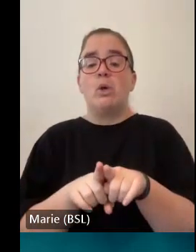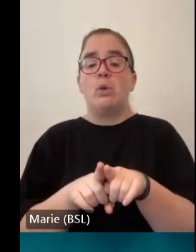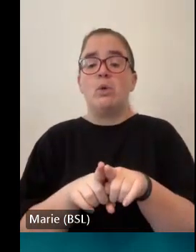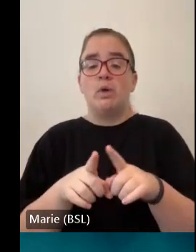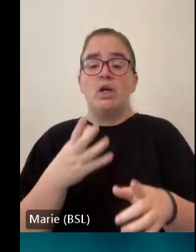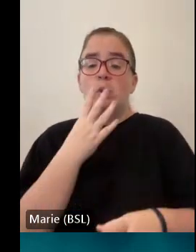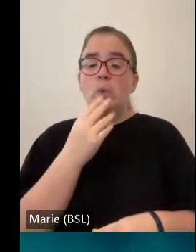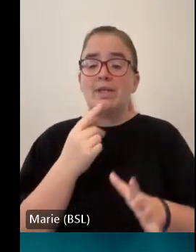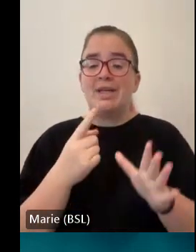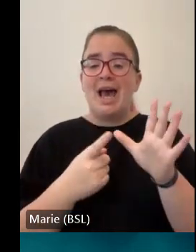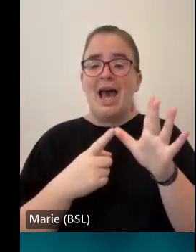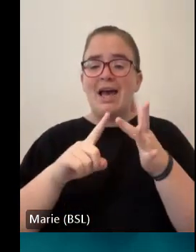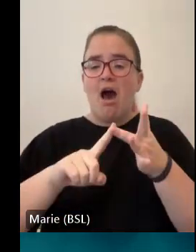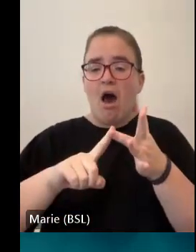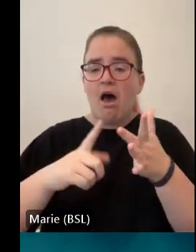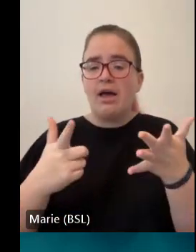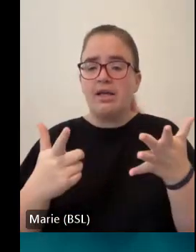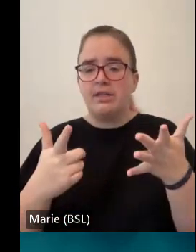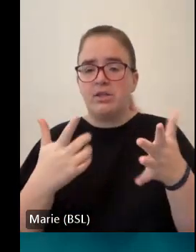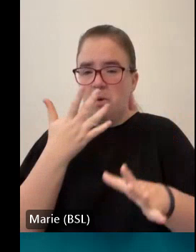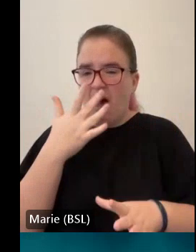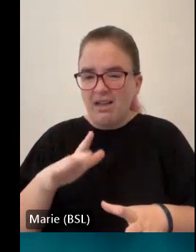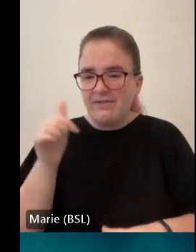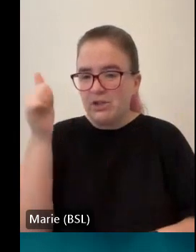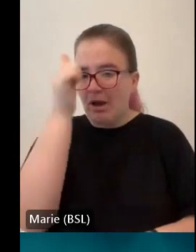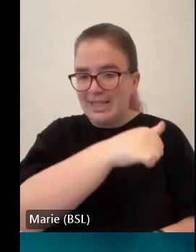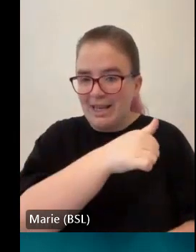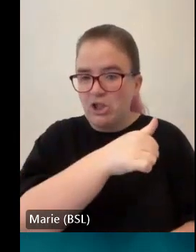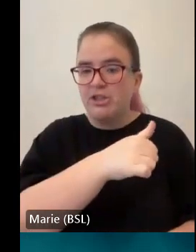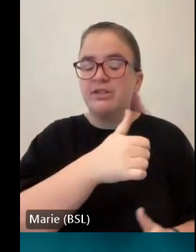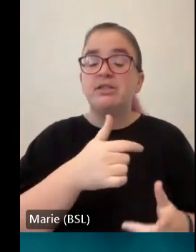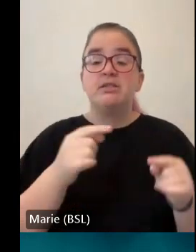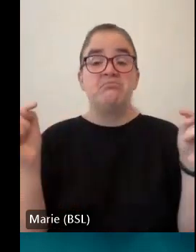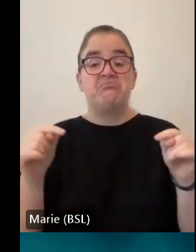artificial intelligence and that's particularly around the video call.